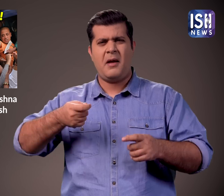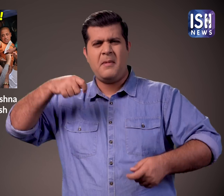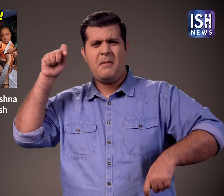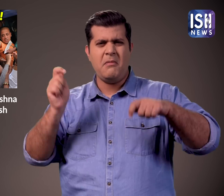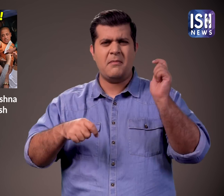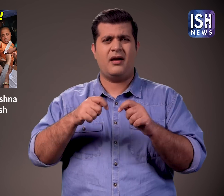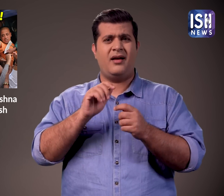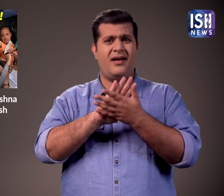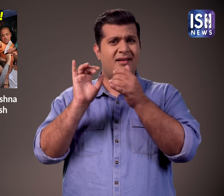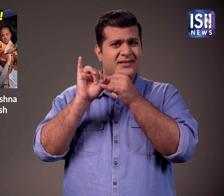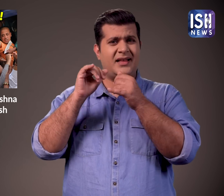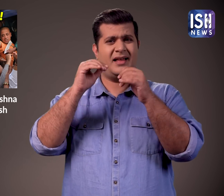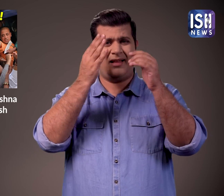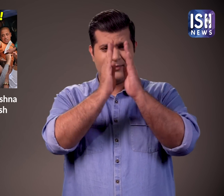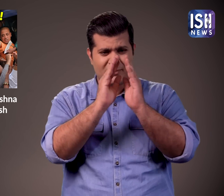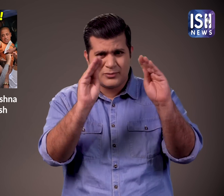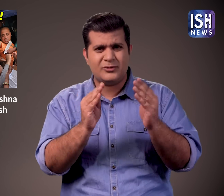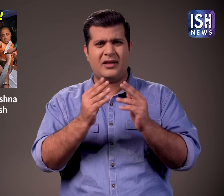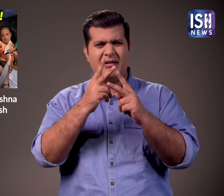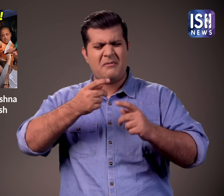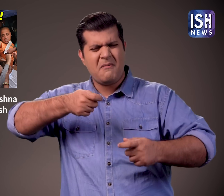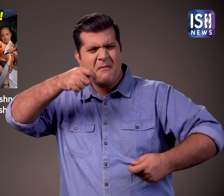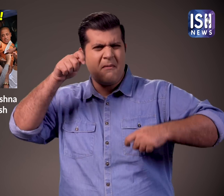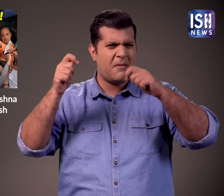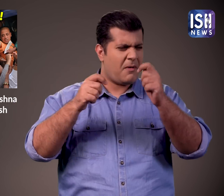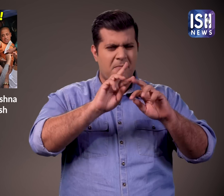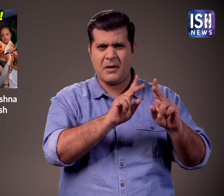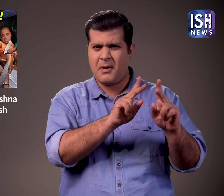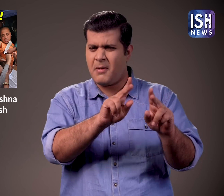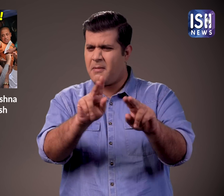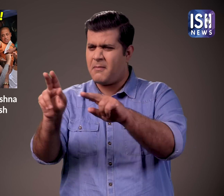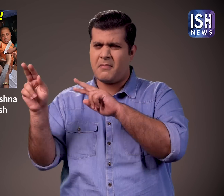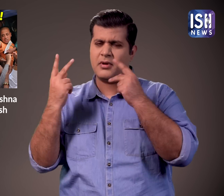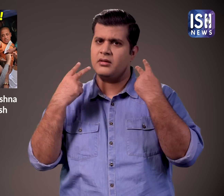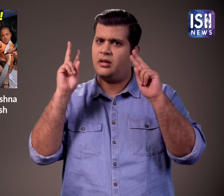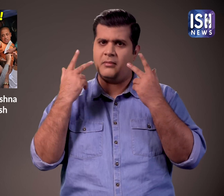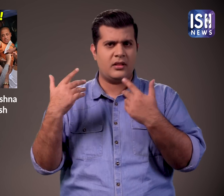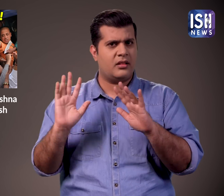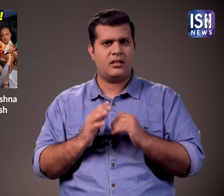There have been attacks on Hindus and damage of deities and temples.